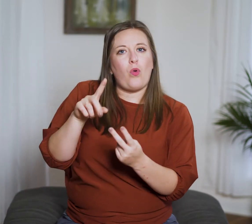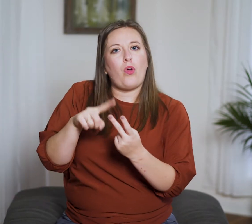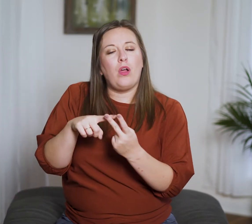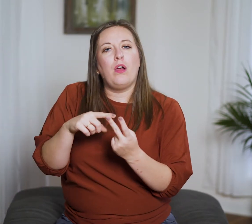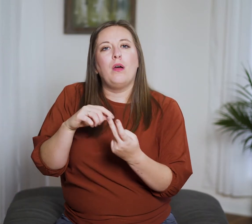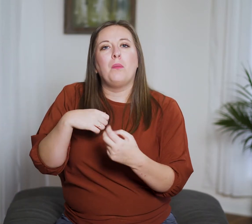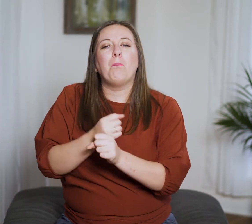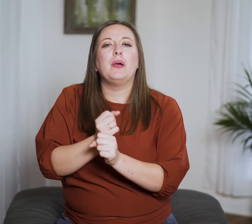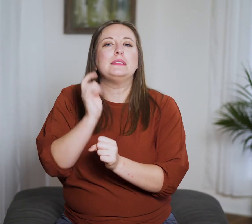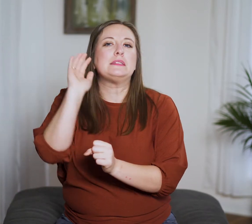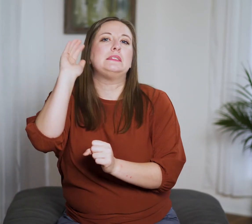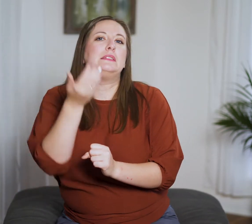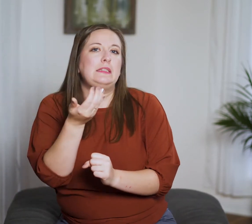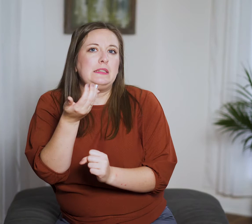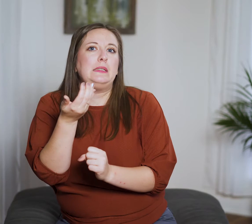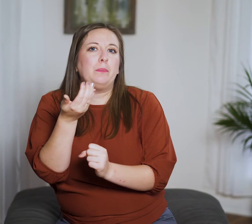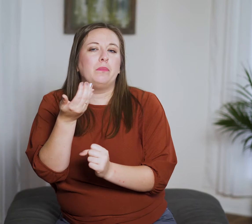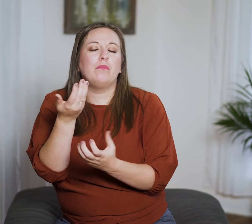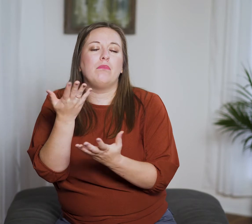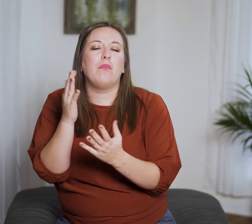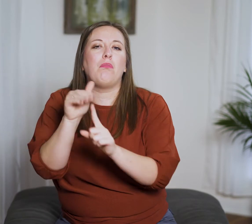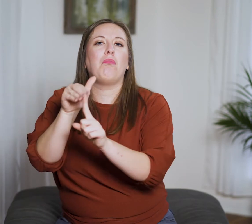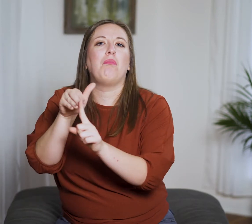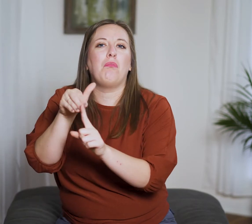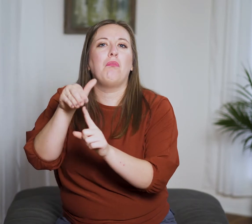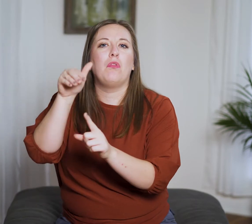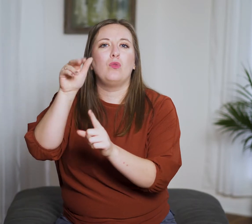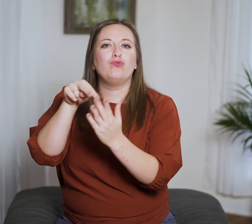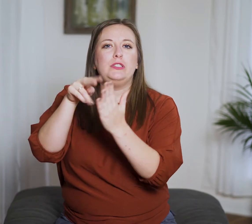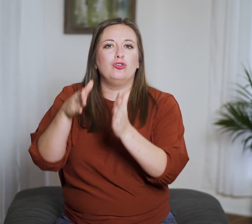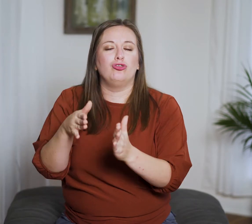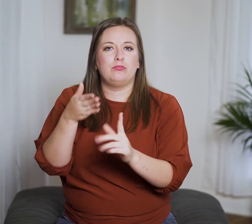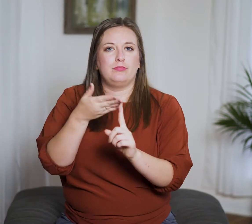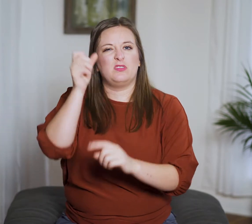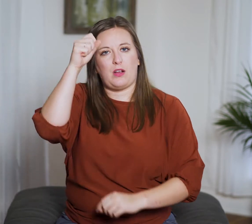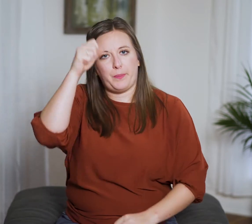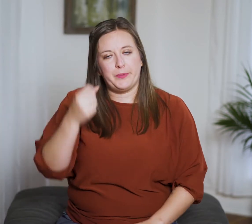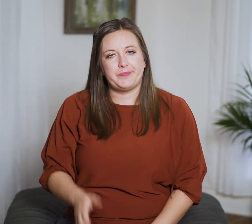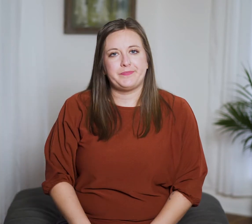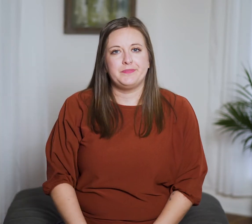or is meant to make the reader of him.